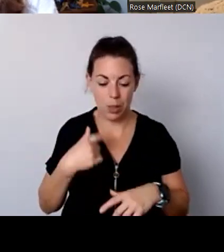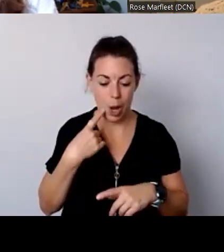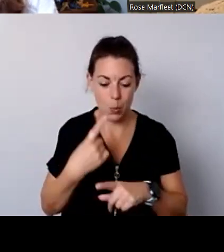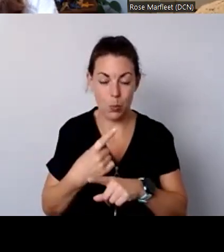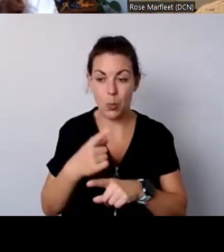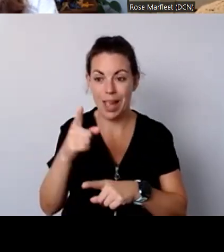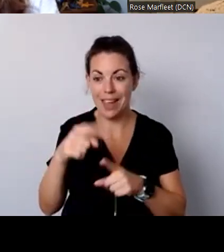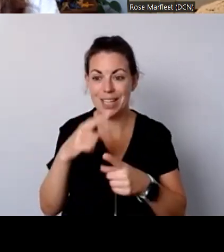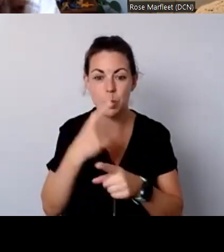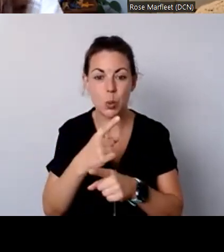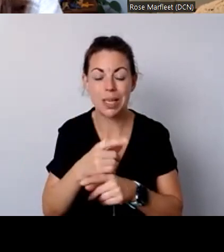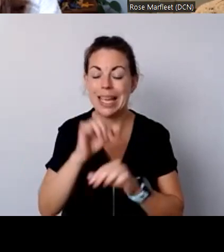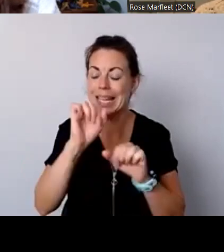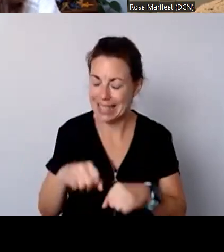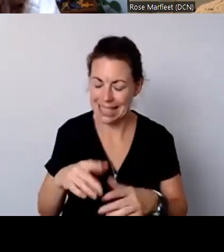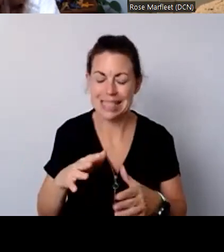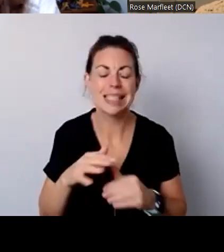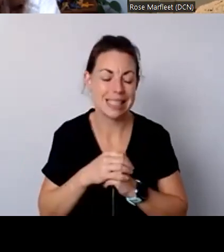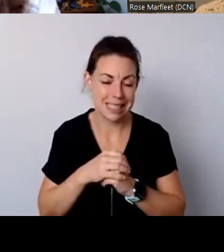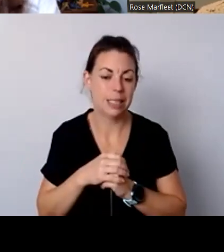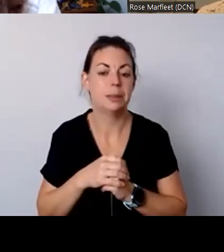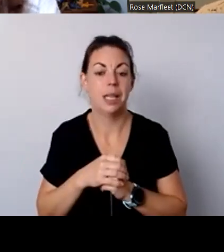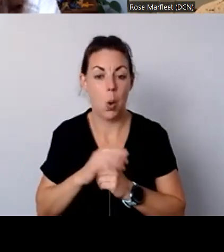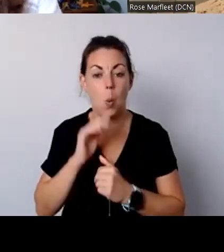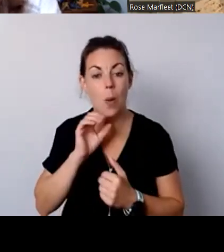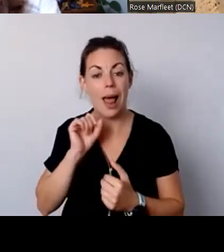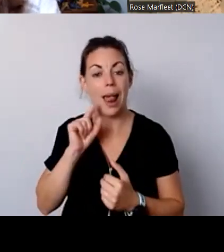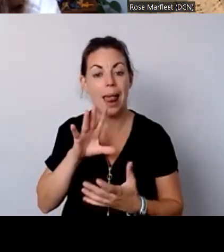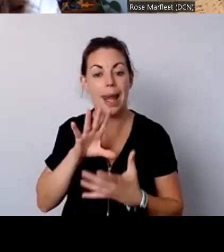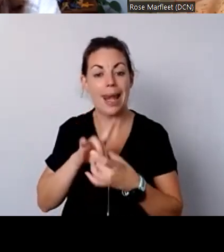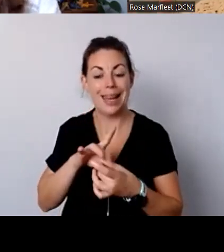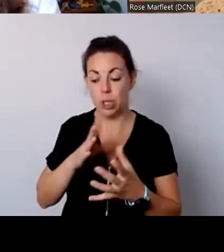Absolutely, we're going to share a link to the e-mail address for our Arts Council's access